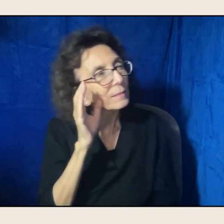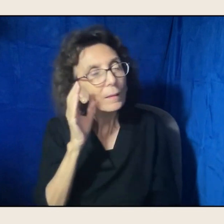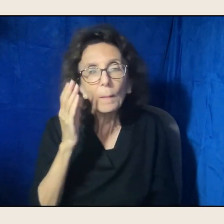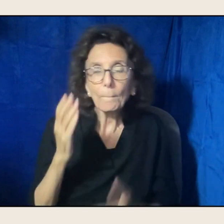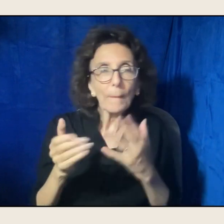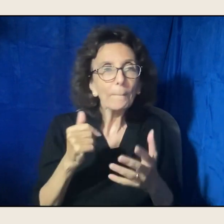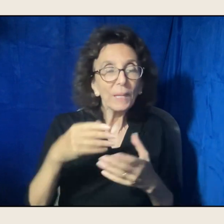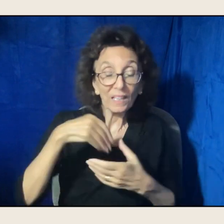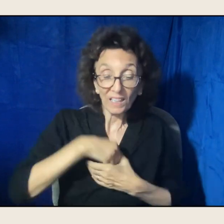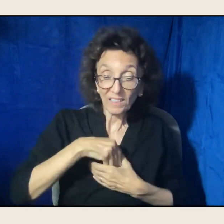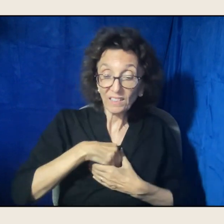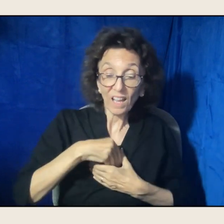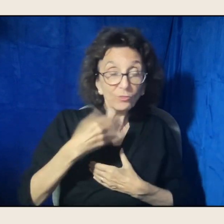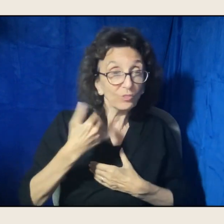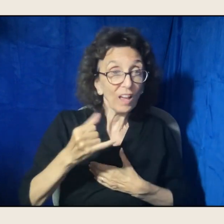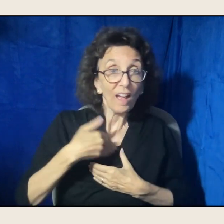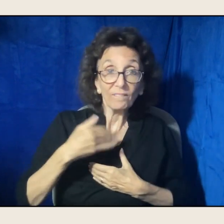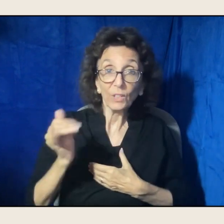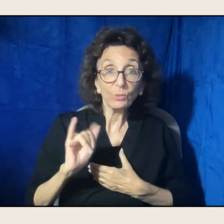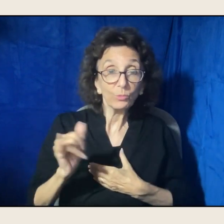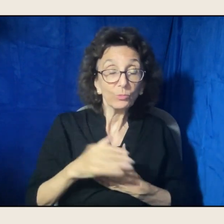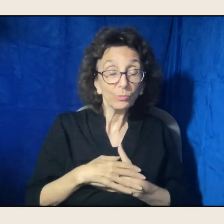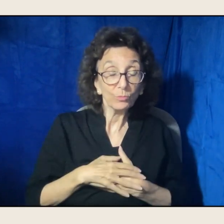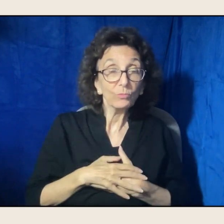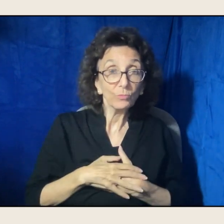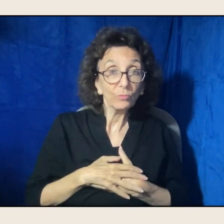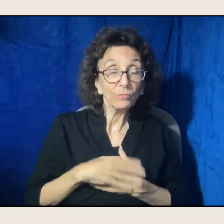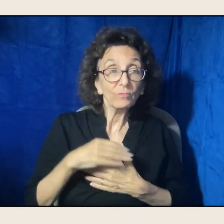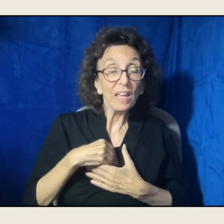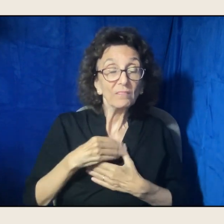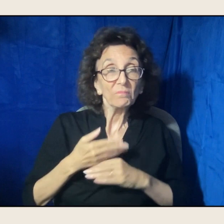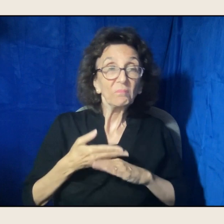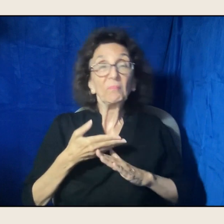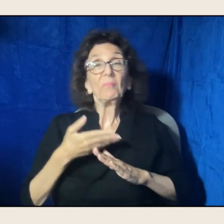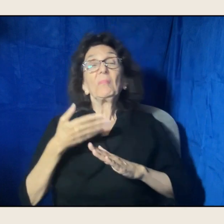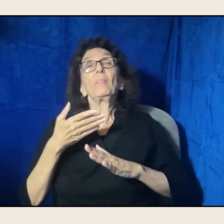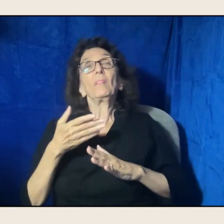And so this is the thing, to get over myself, you see,